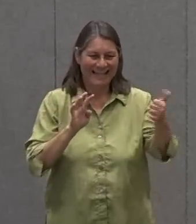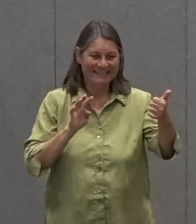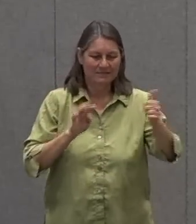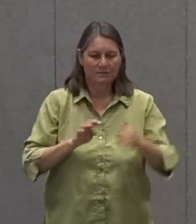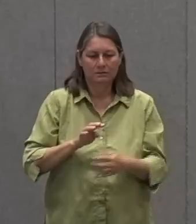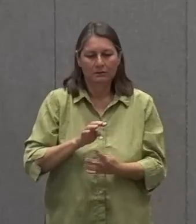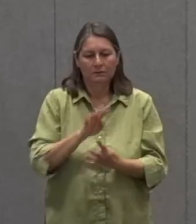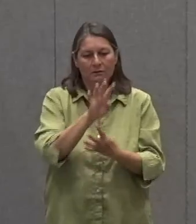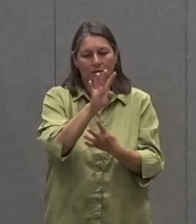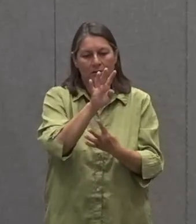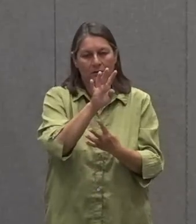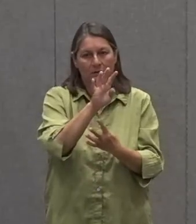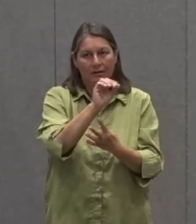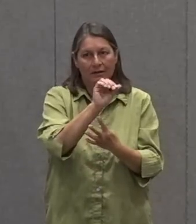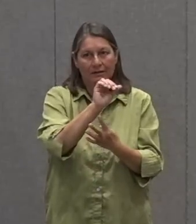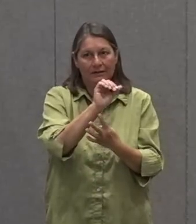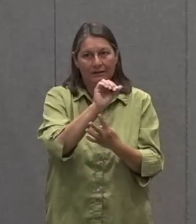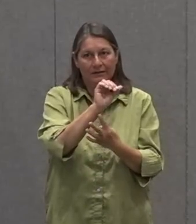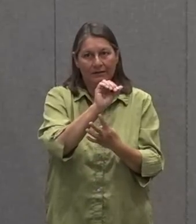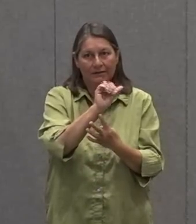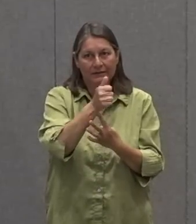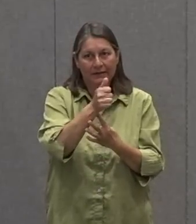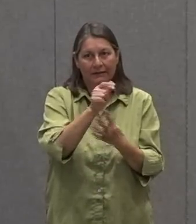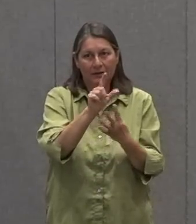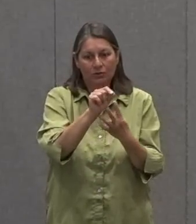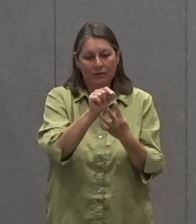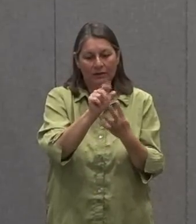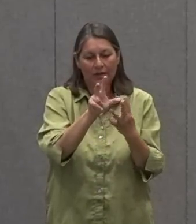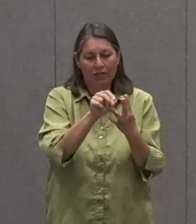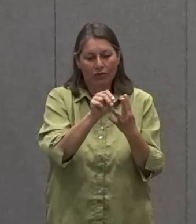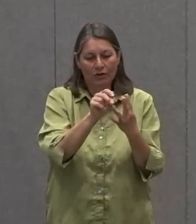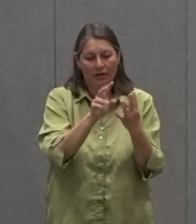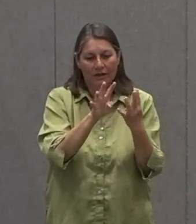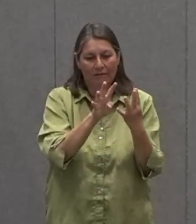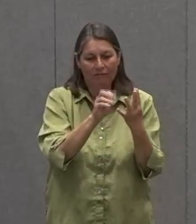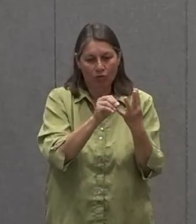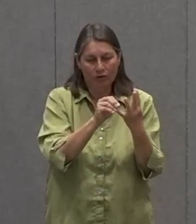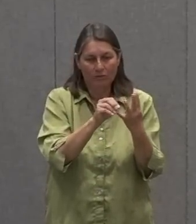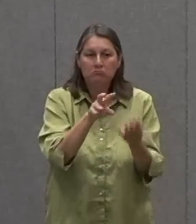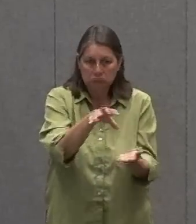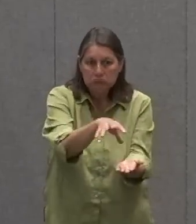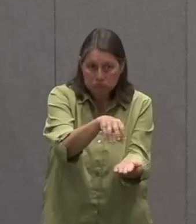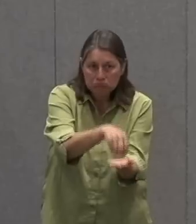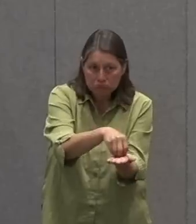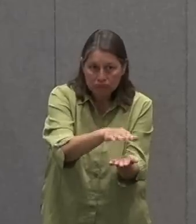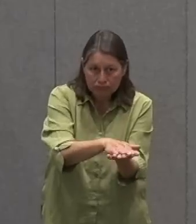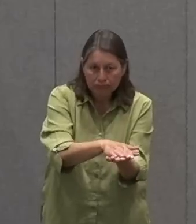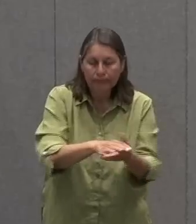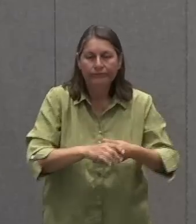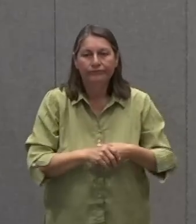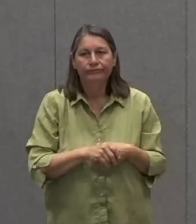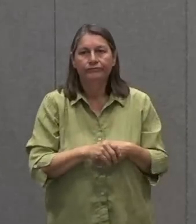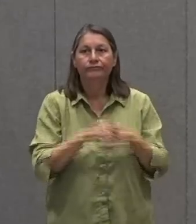that in there as we go along as well too. So the next number that we're looking at is the seven.